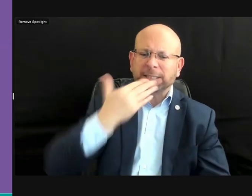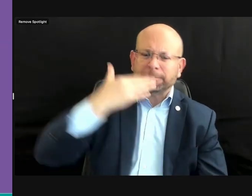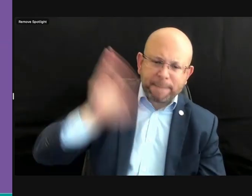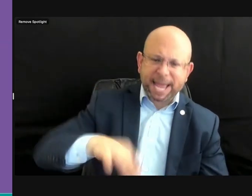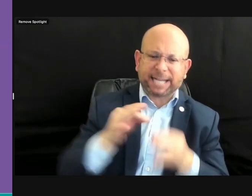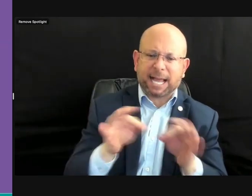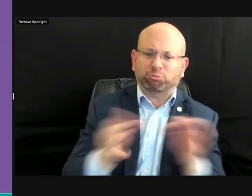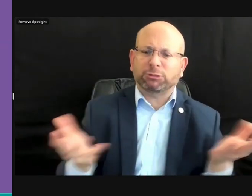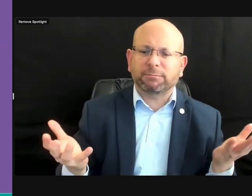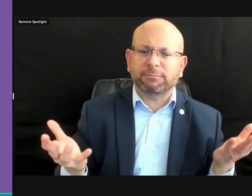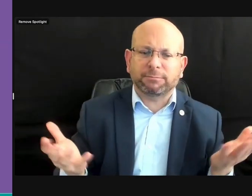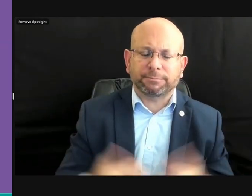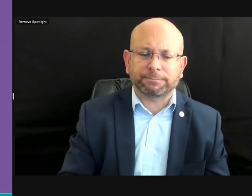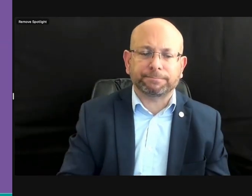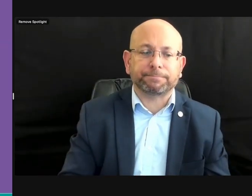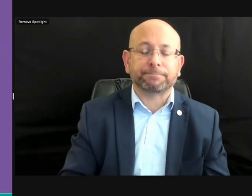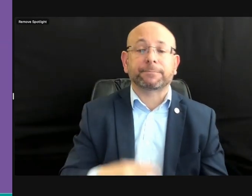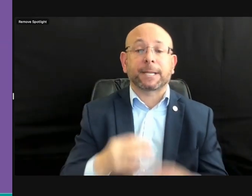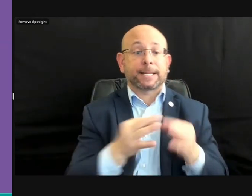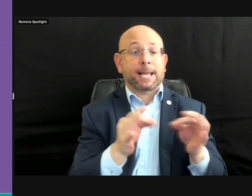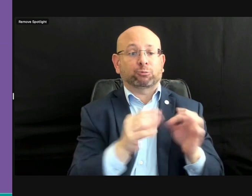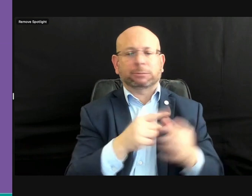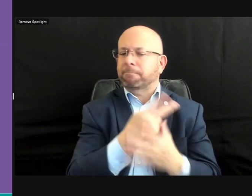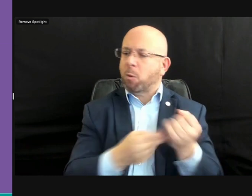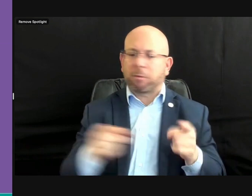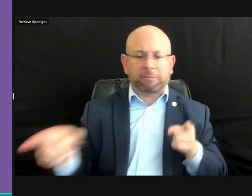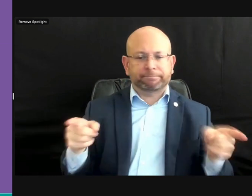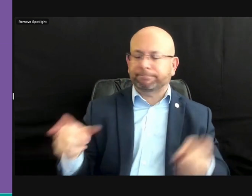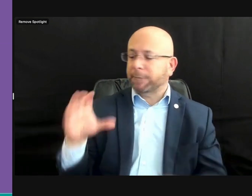What is it that causes bad captioning?